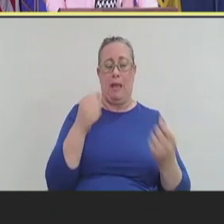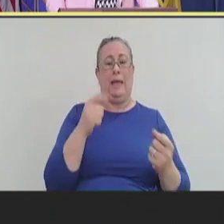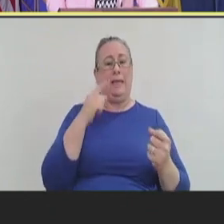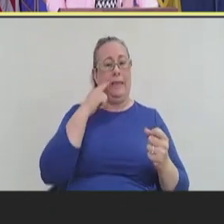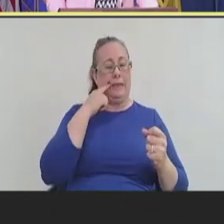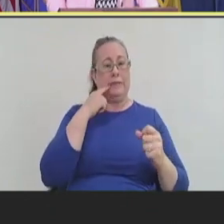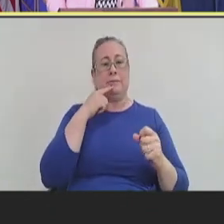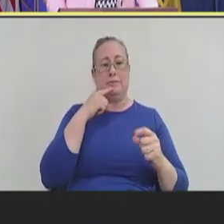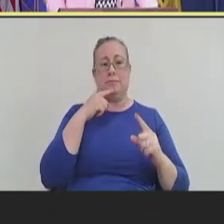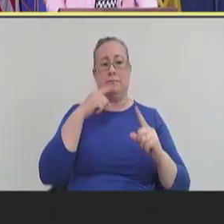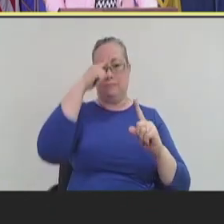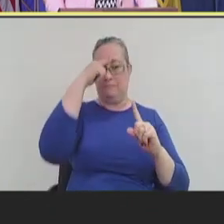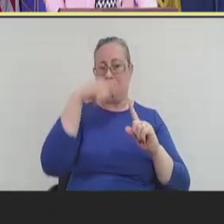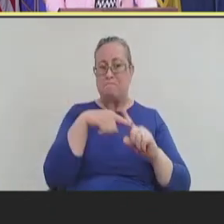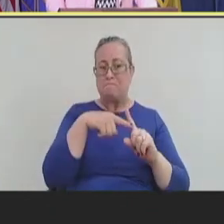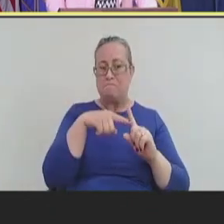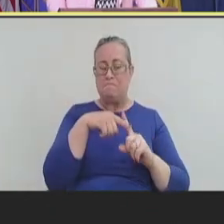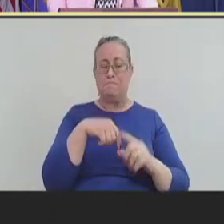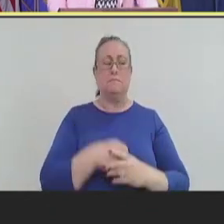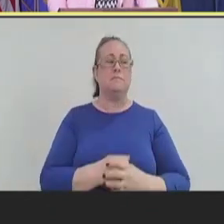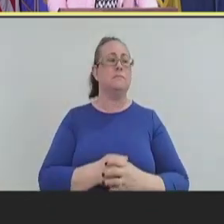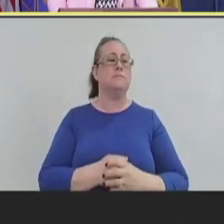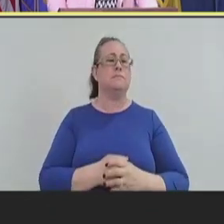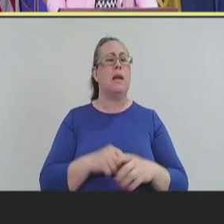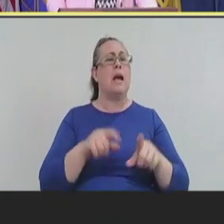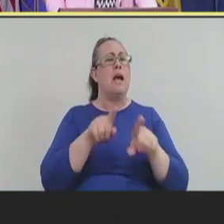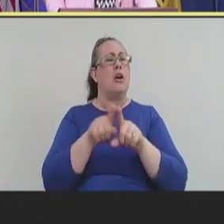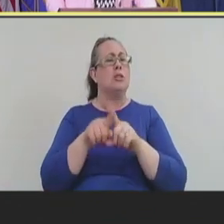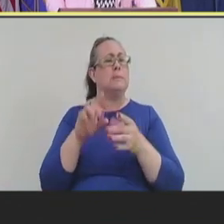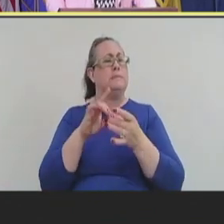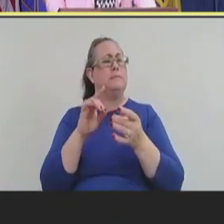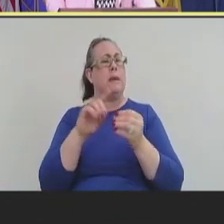And then I noted onboarding. So, immunization information systems,